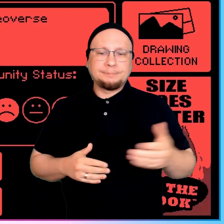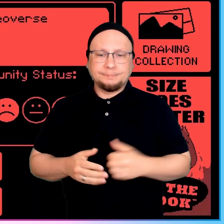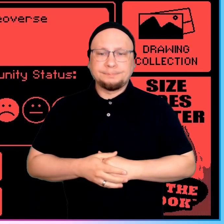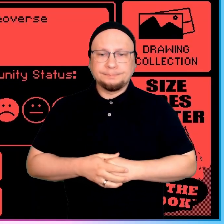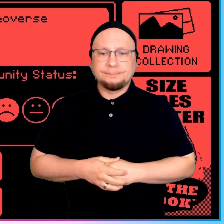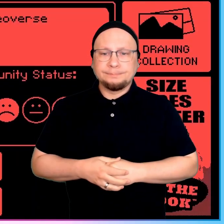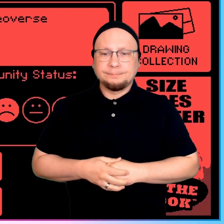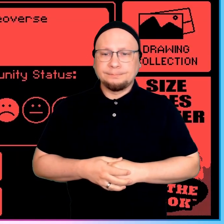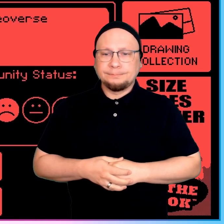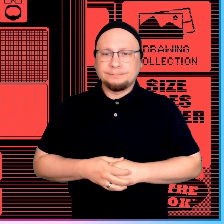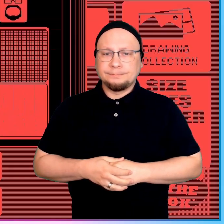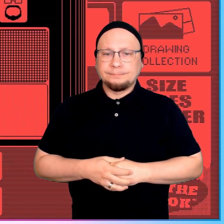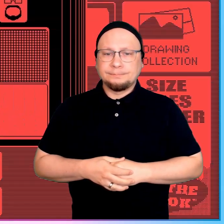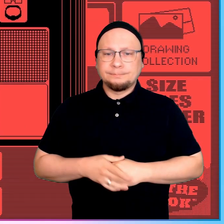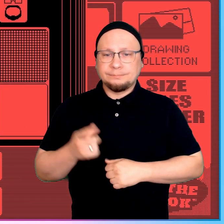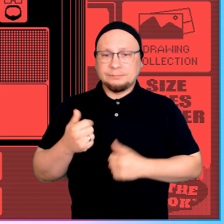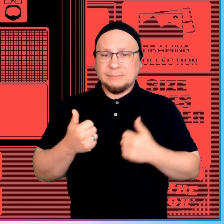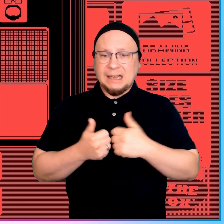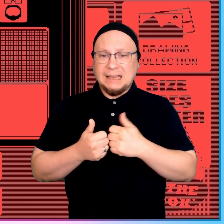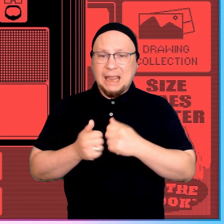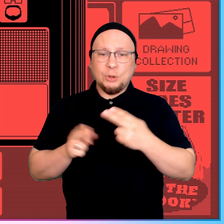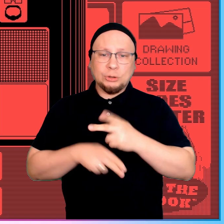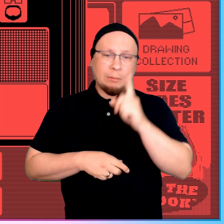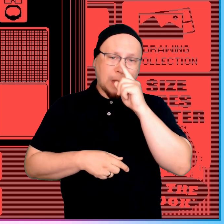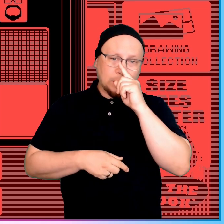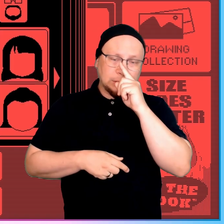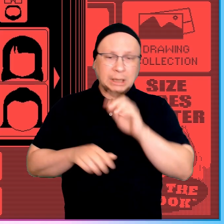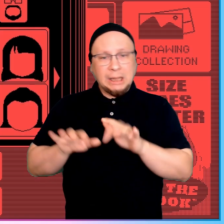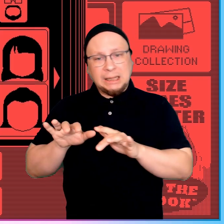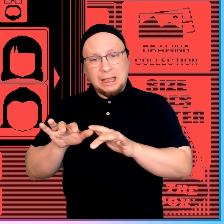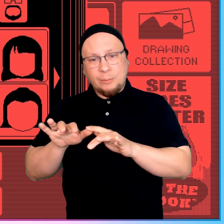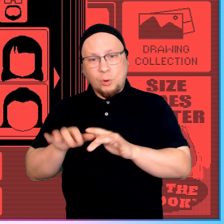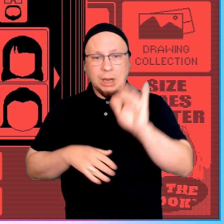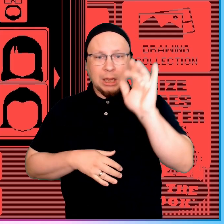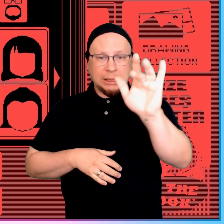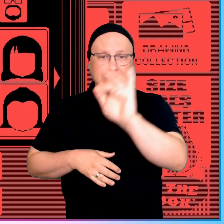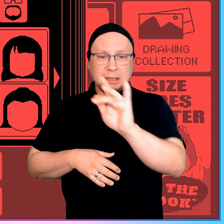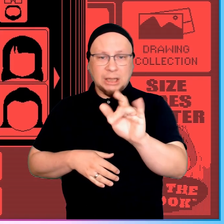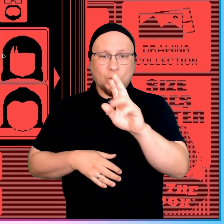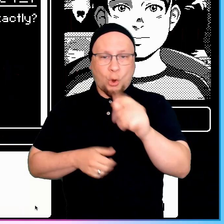Videoverse can be controlled using mouse, keyboard, touch screen, or controller.